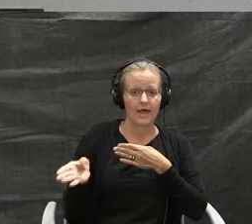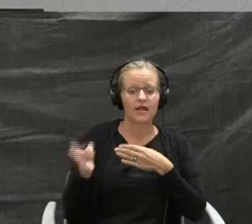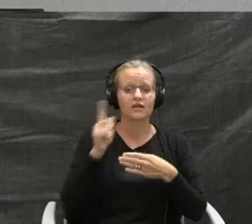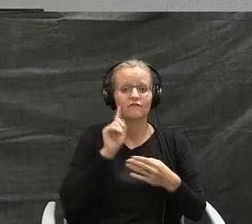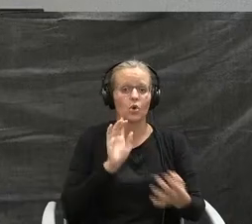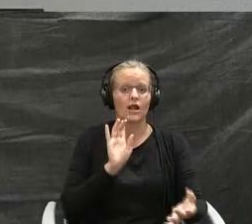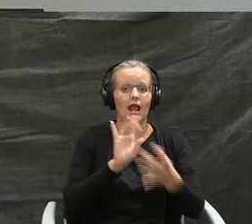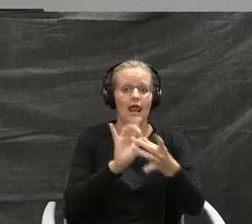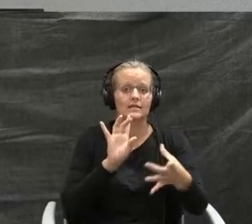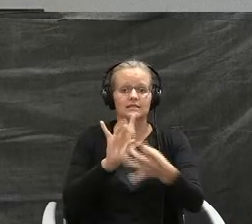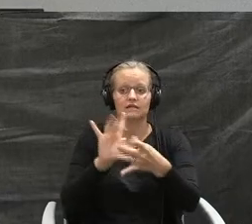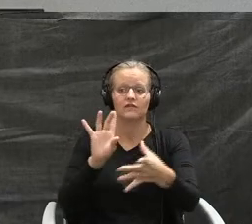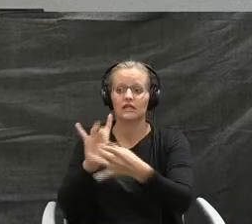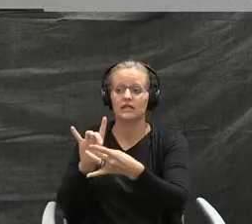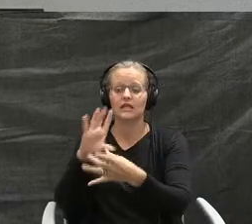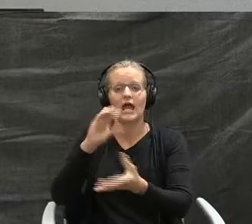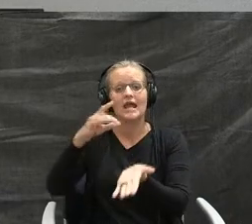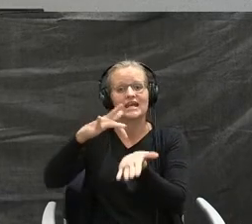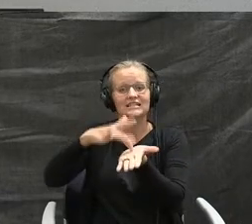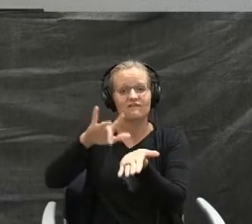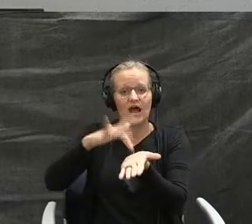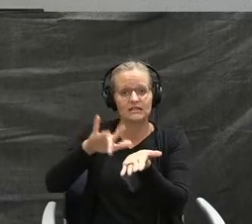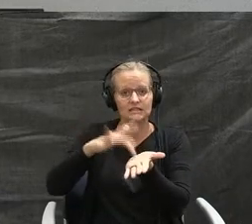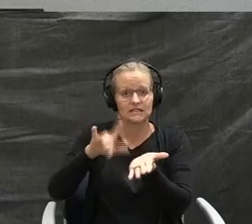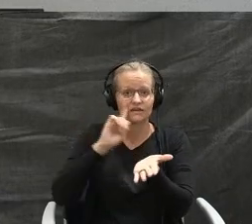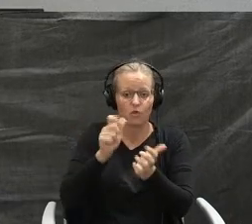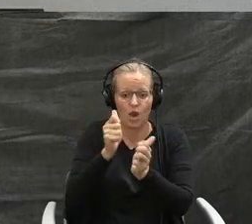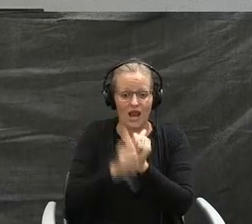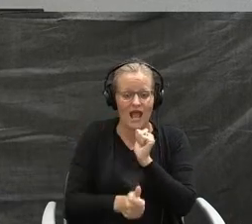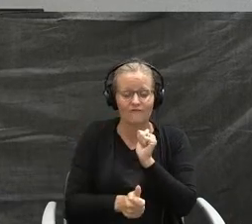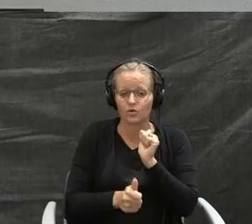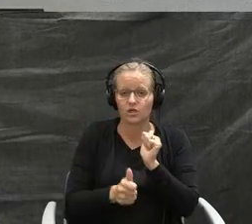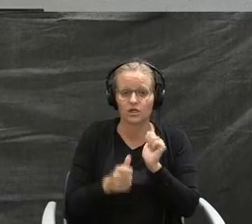For every student. We've not had an equity issue there an we've